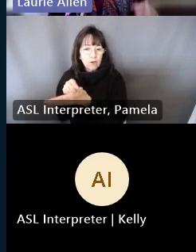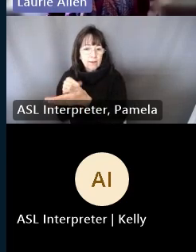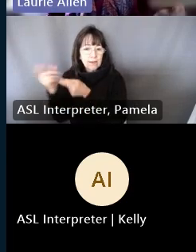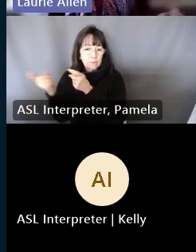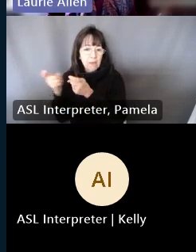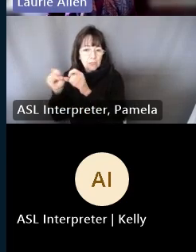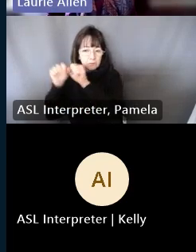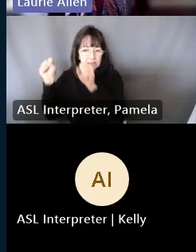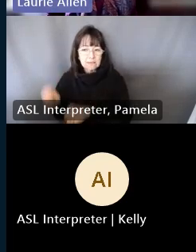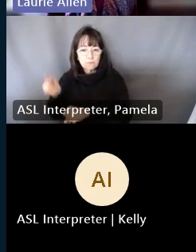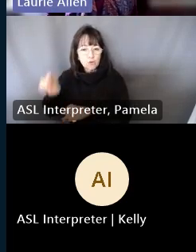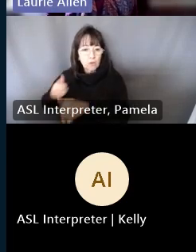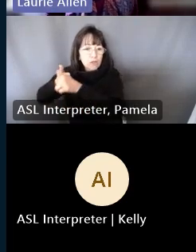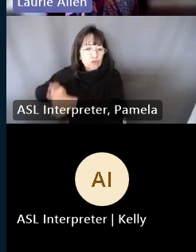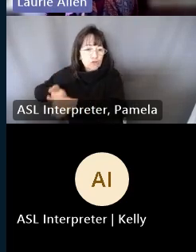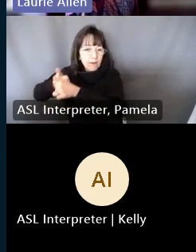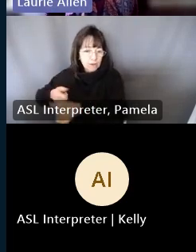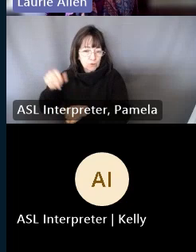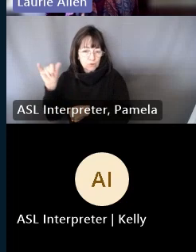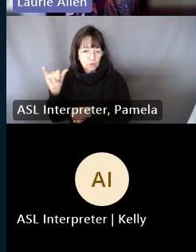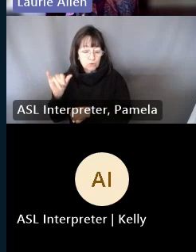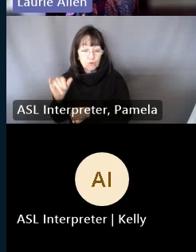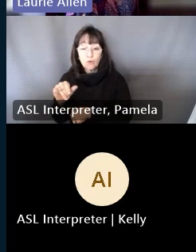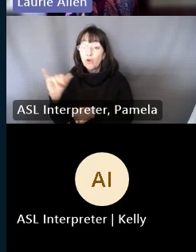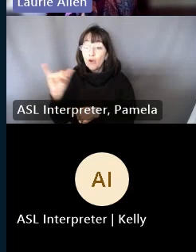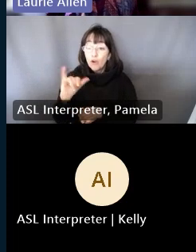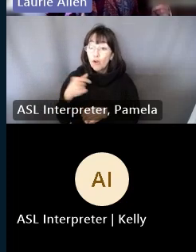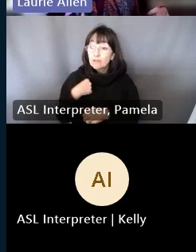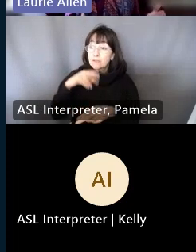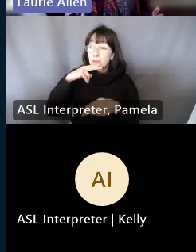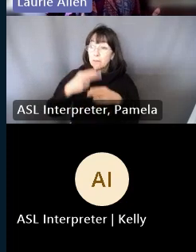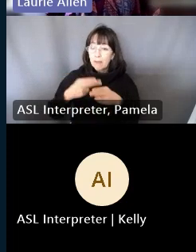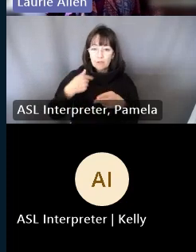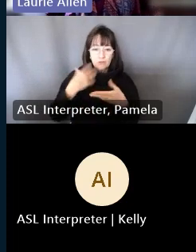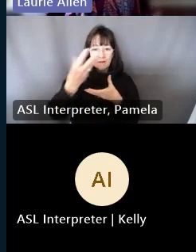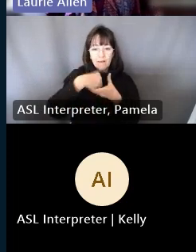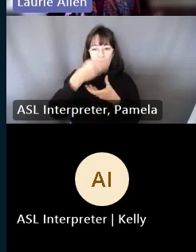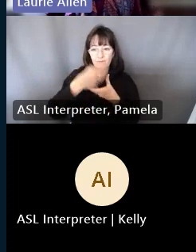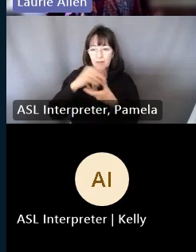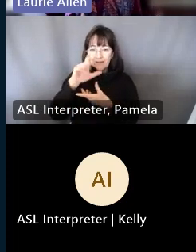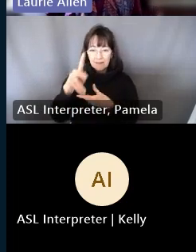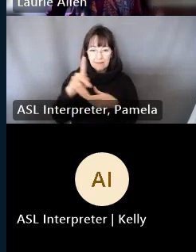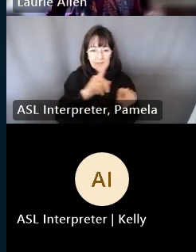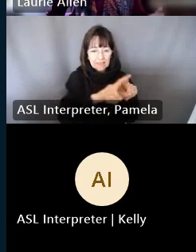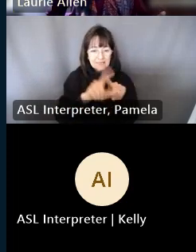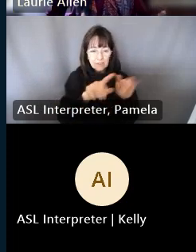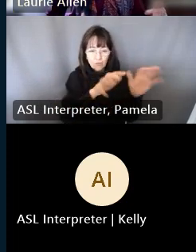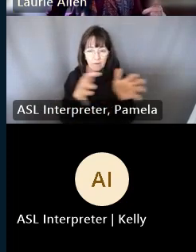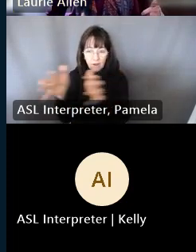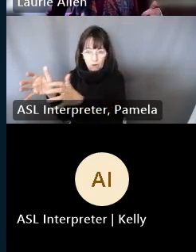And then as I mentioned, we've included links for the product tools by application and by category.